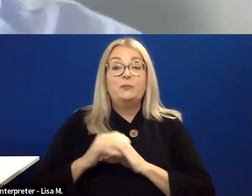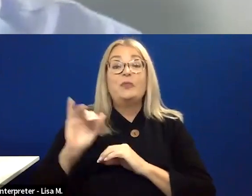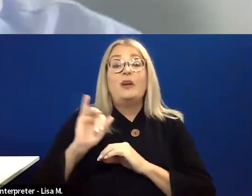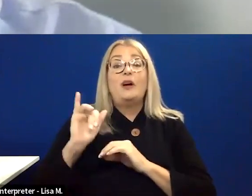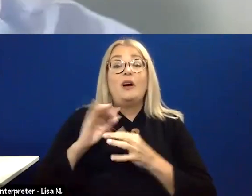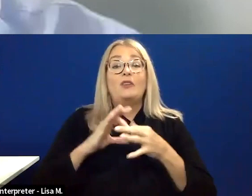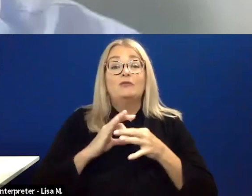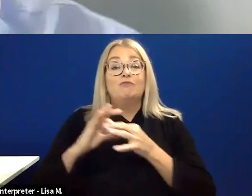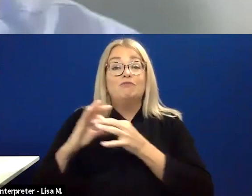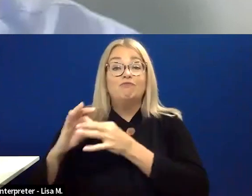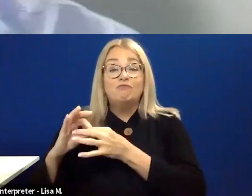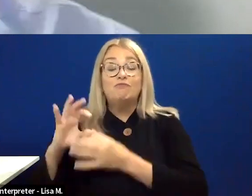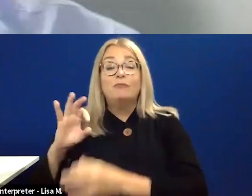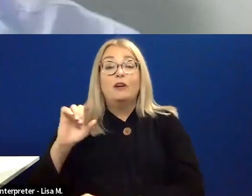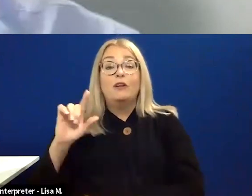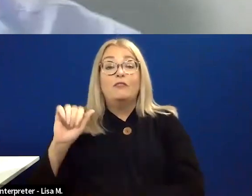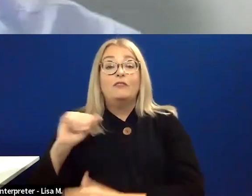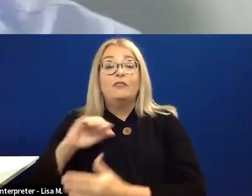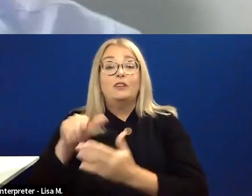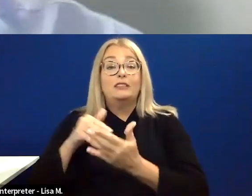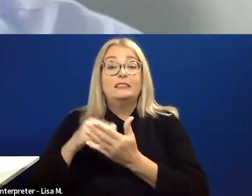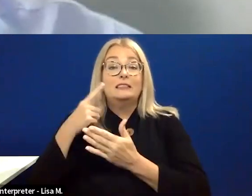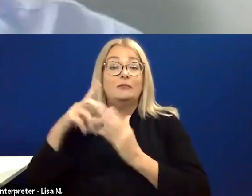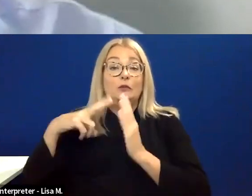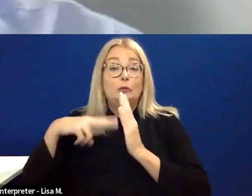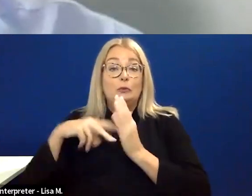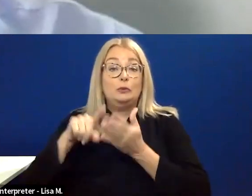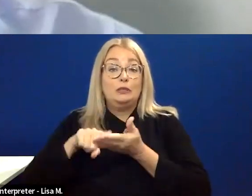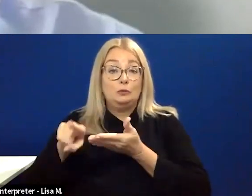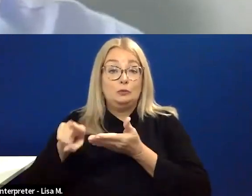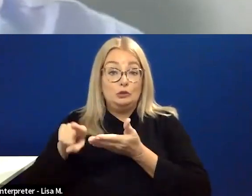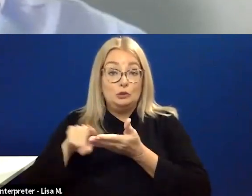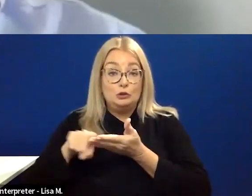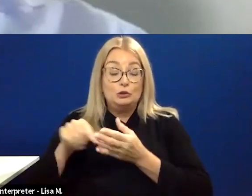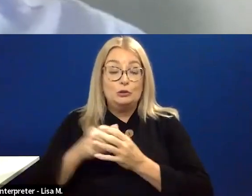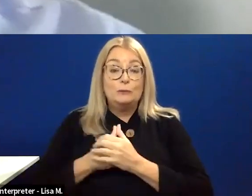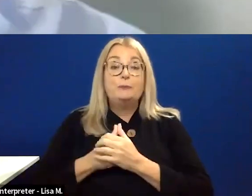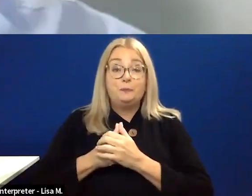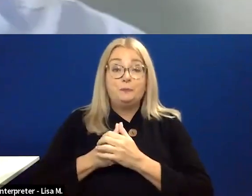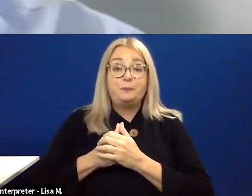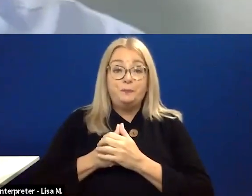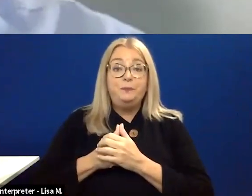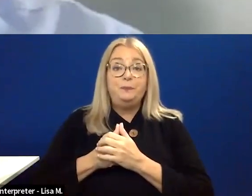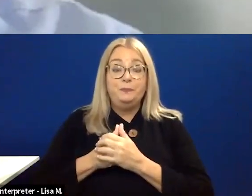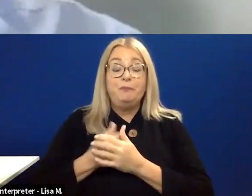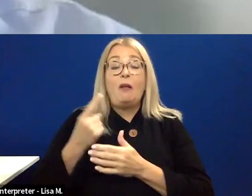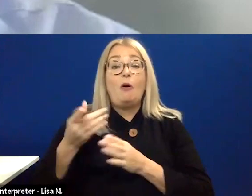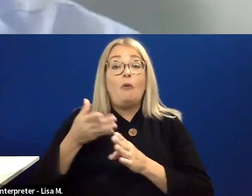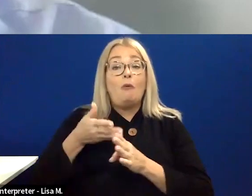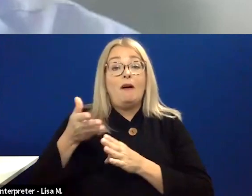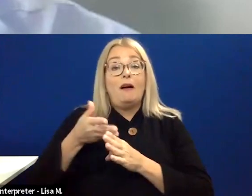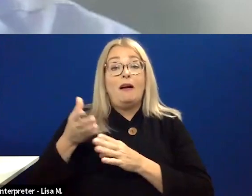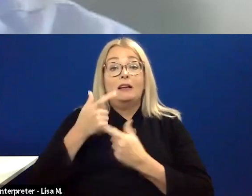the Florida Center for Reading Research and one of the areas I'm interested in is comprehension